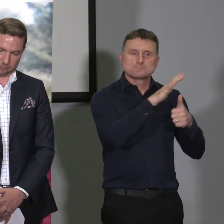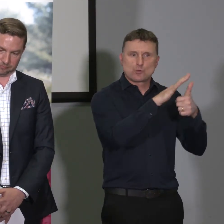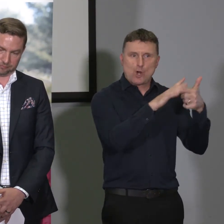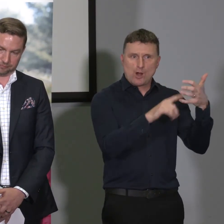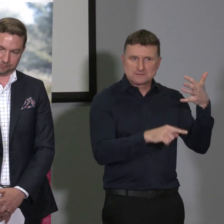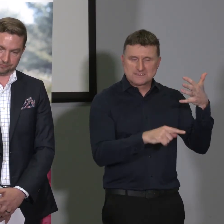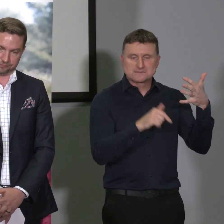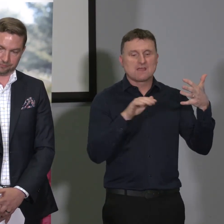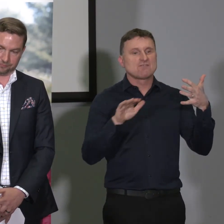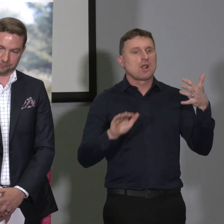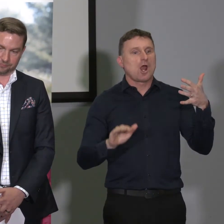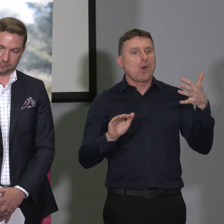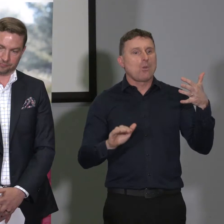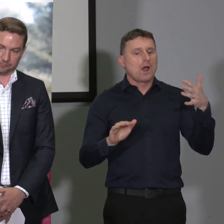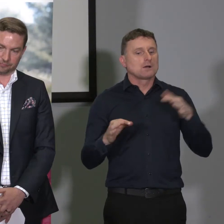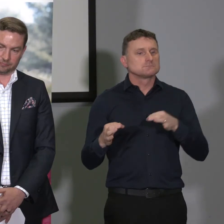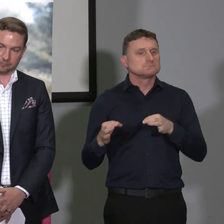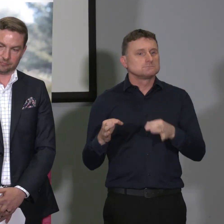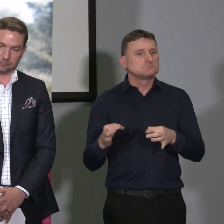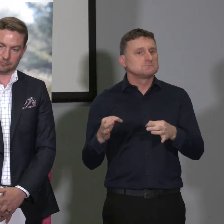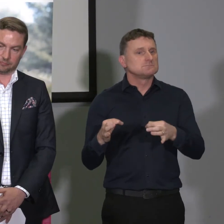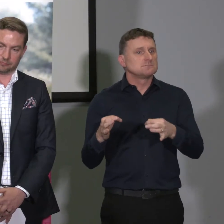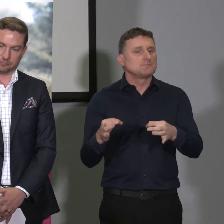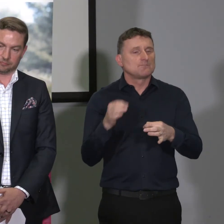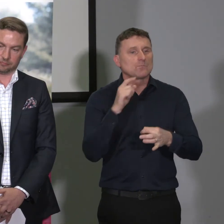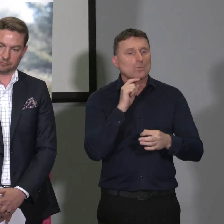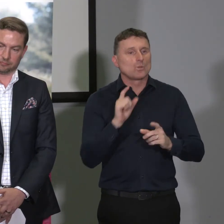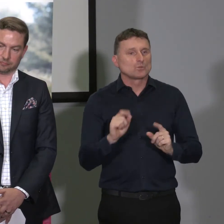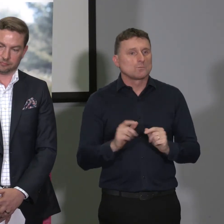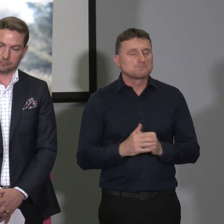procedures, we will be prioritising those over the lower prioritised work that